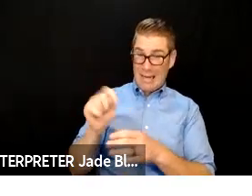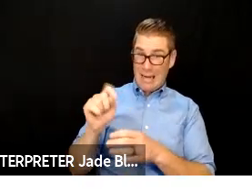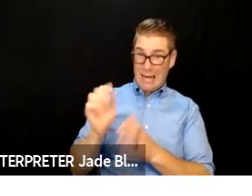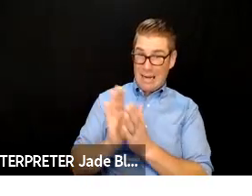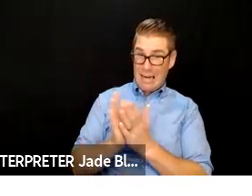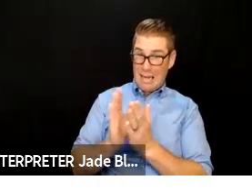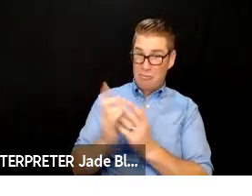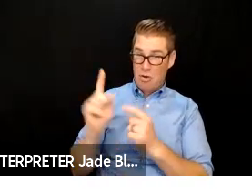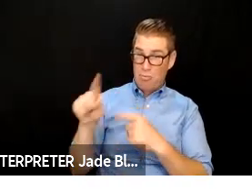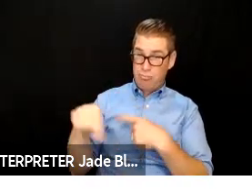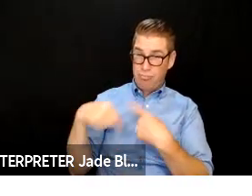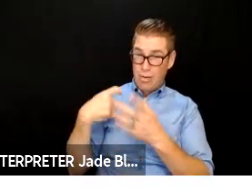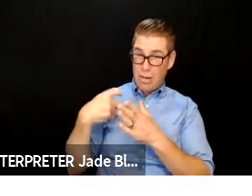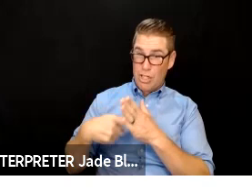Sally Potter: Risen in costs over the years.